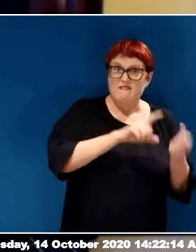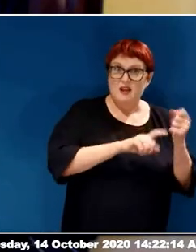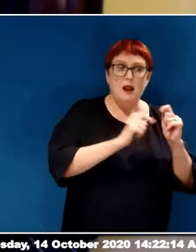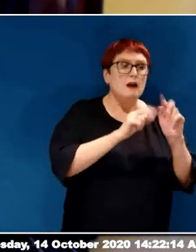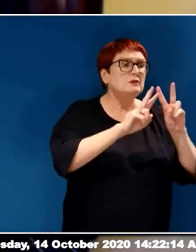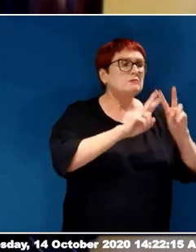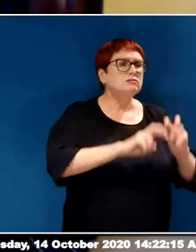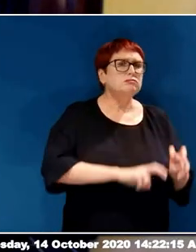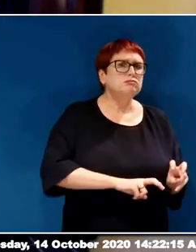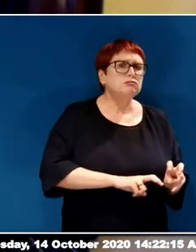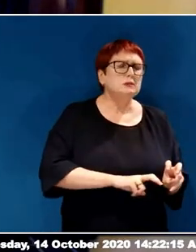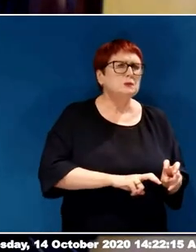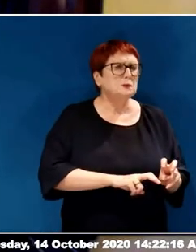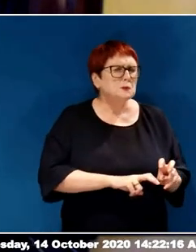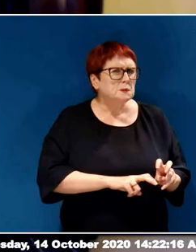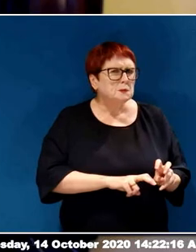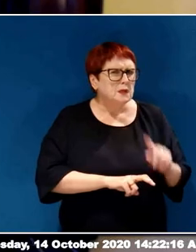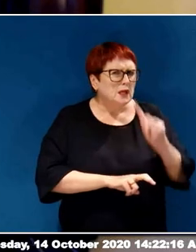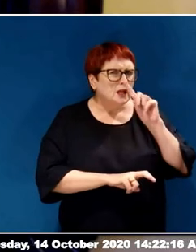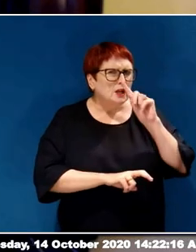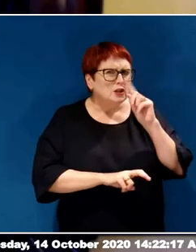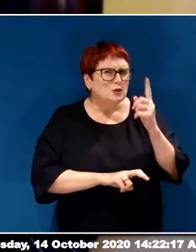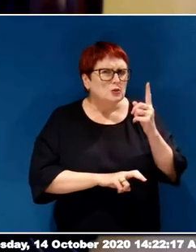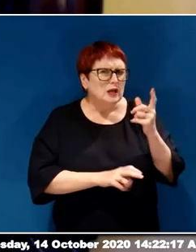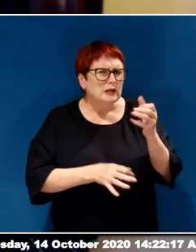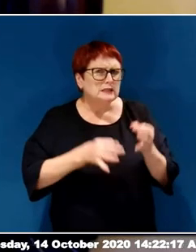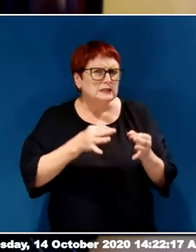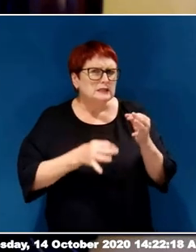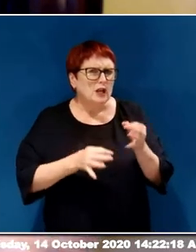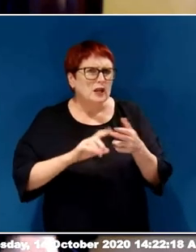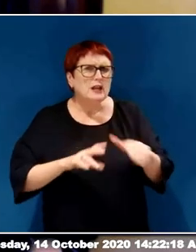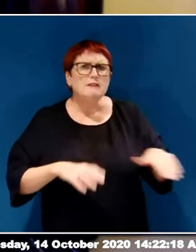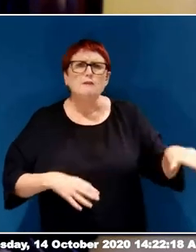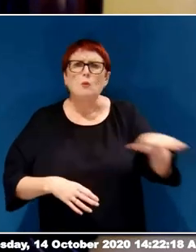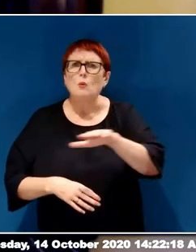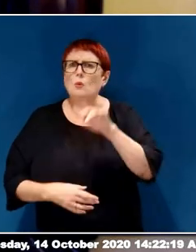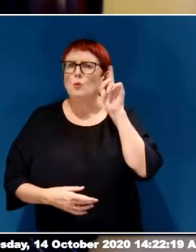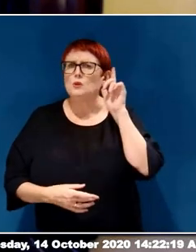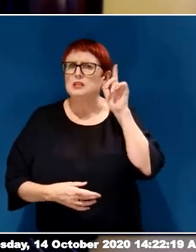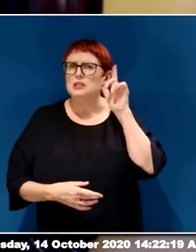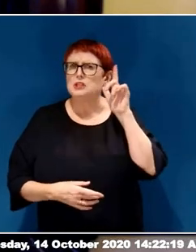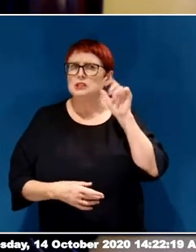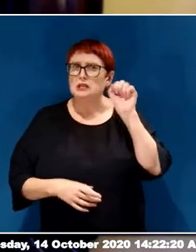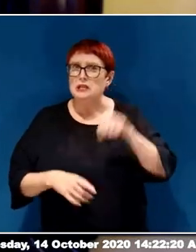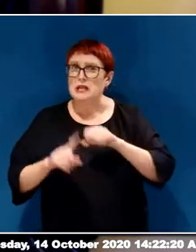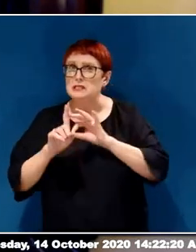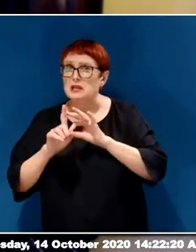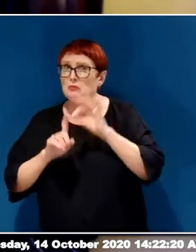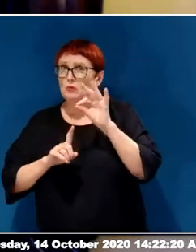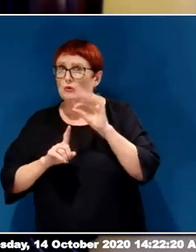workforce had improved developmentally as a result of a two-year policy in